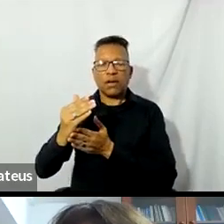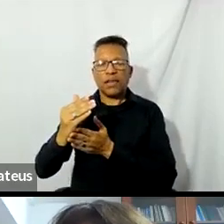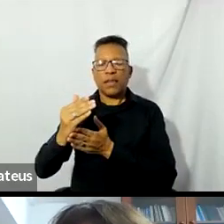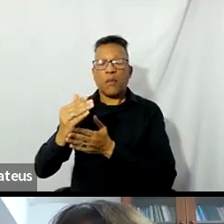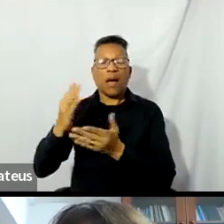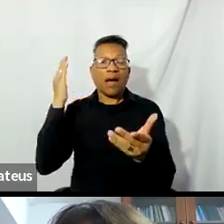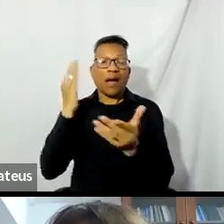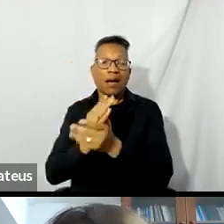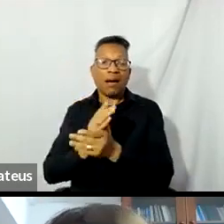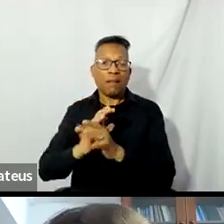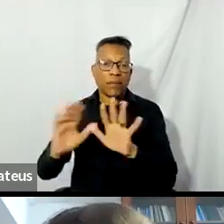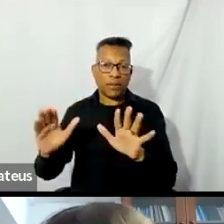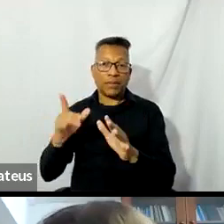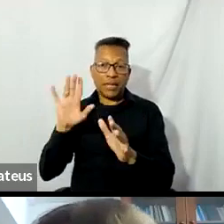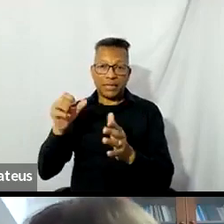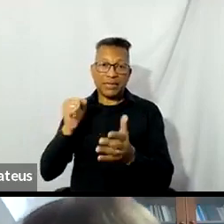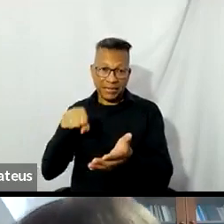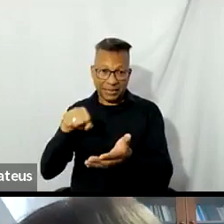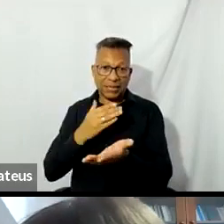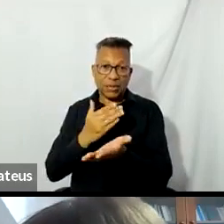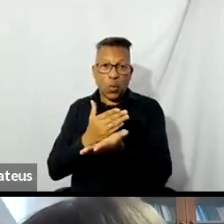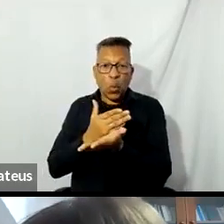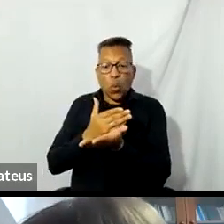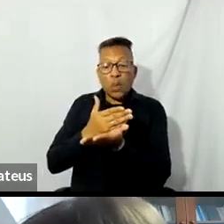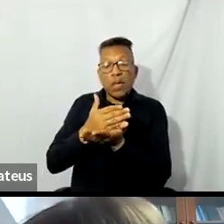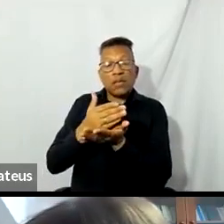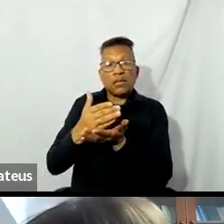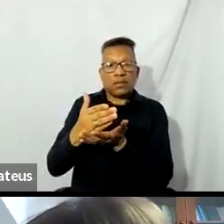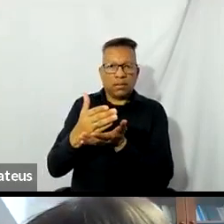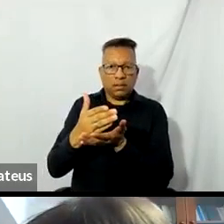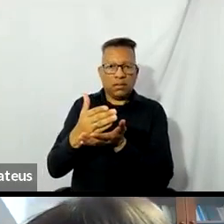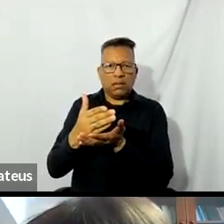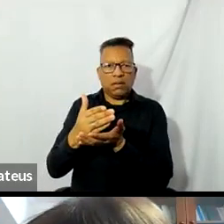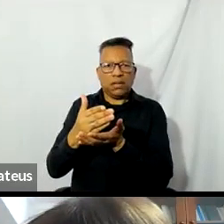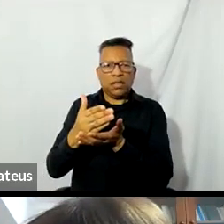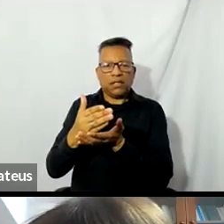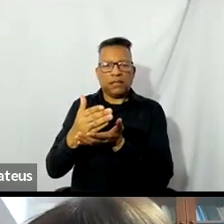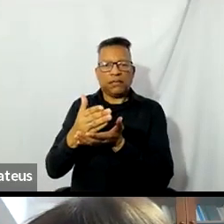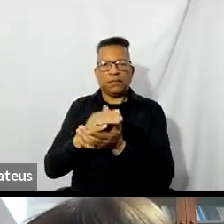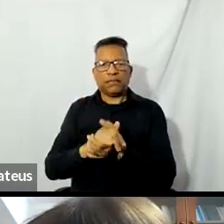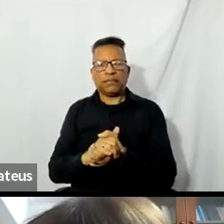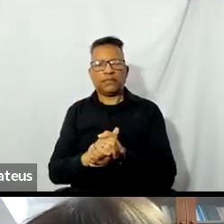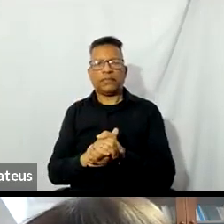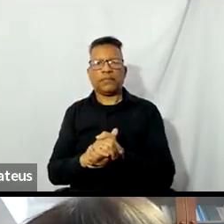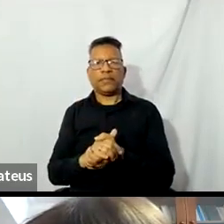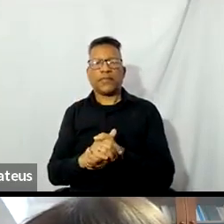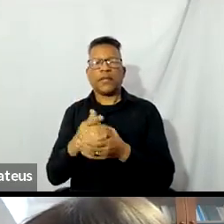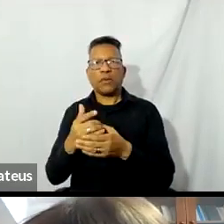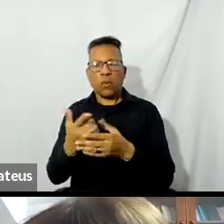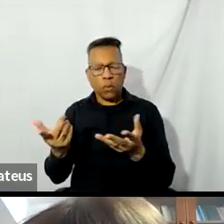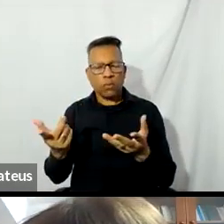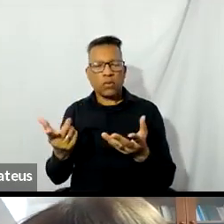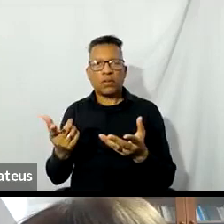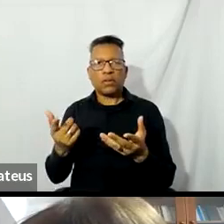no not end with . but we have to But we have to begin with , so so self-action, self transformation so self-action, self